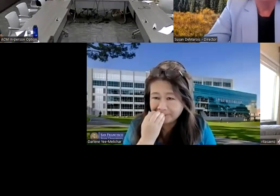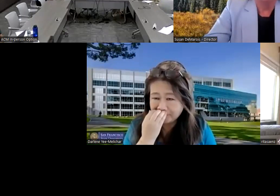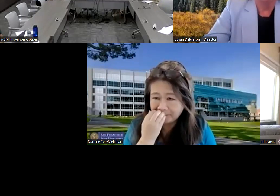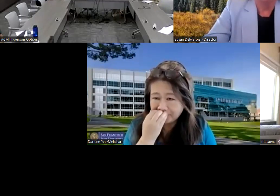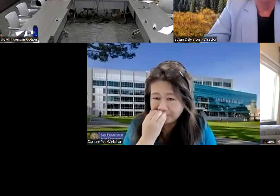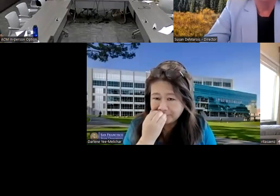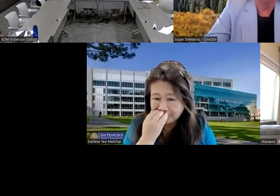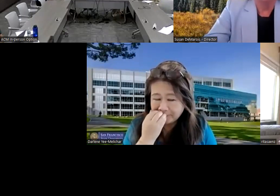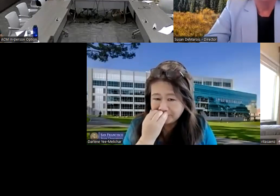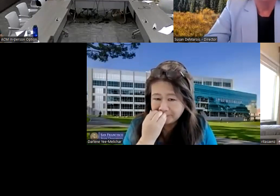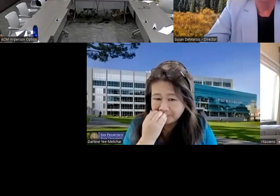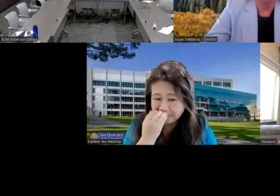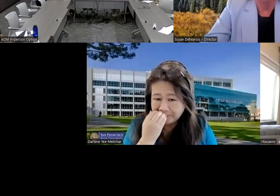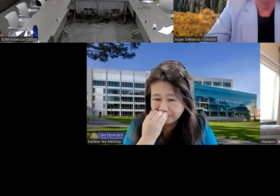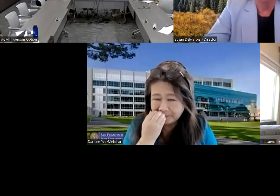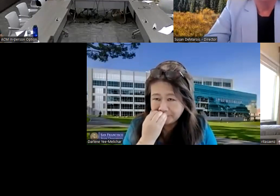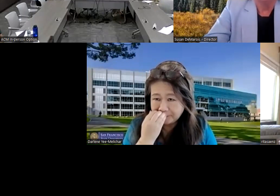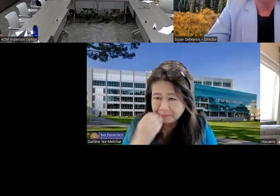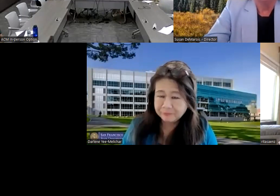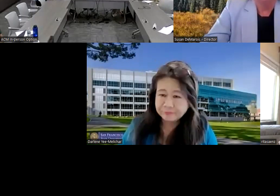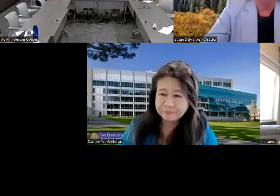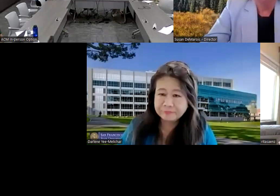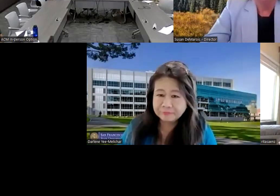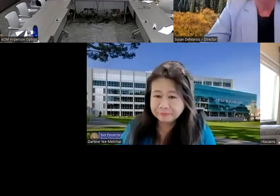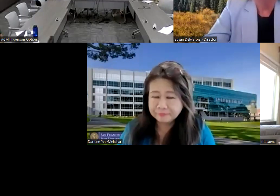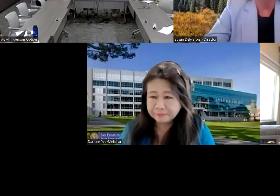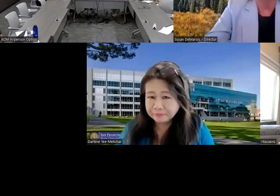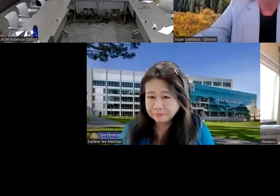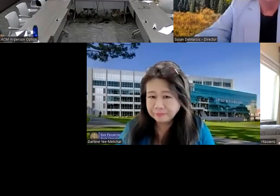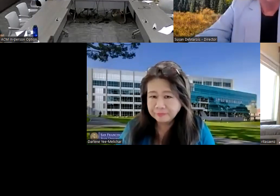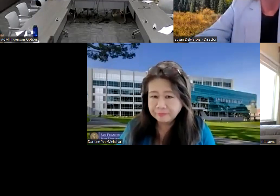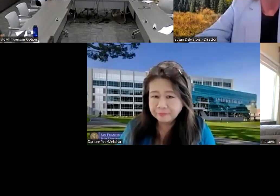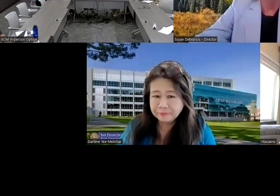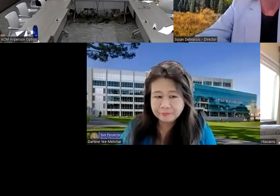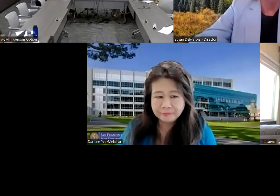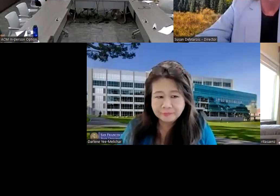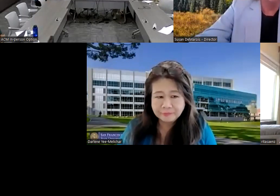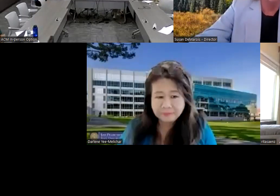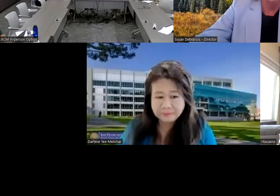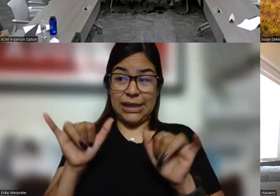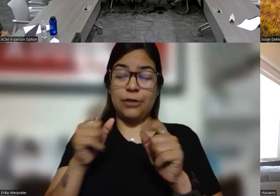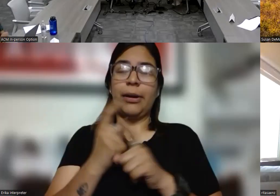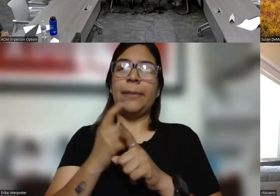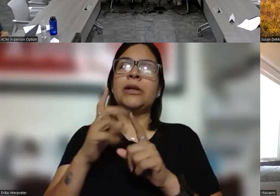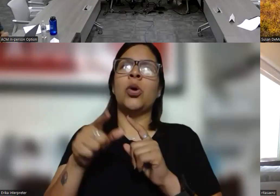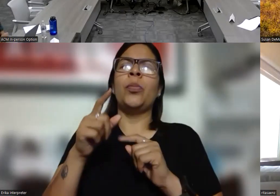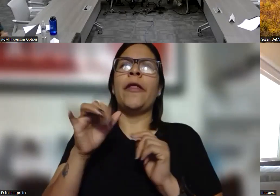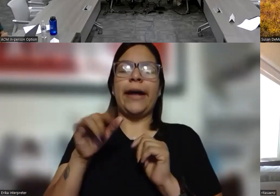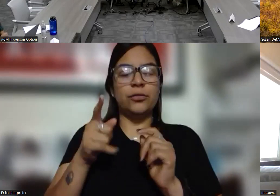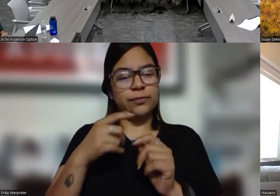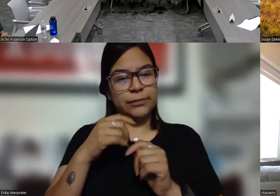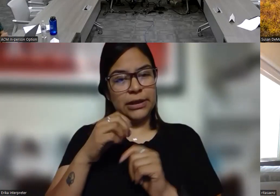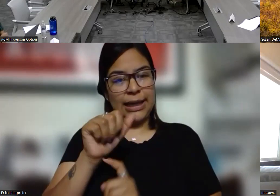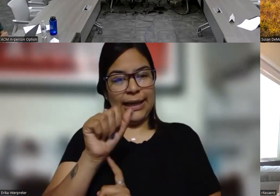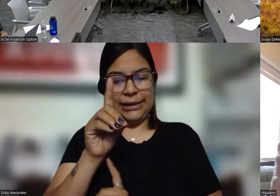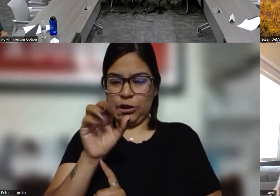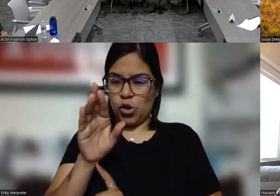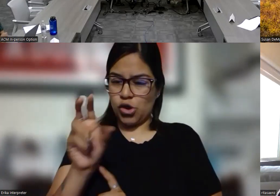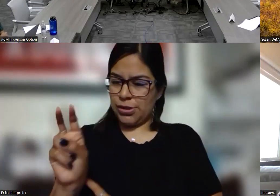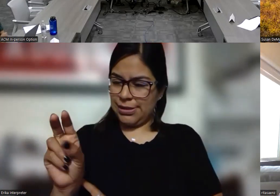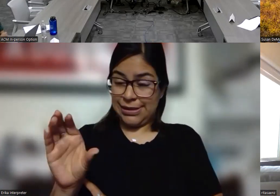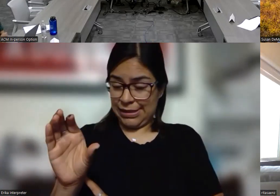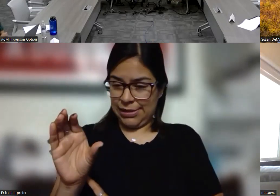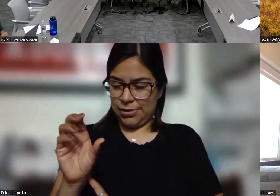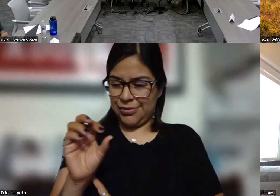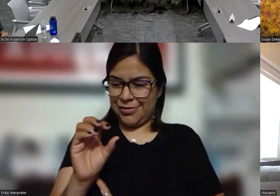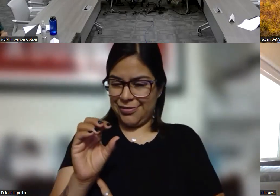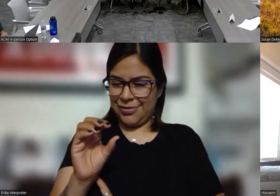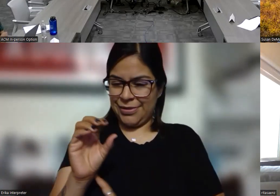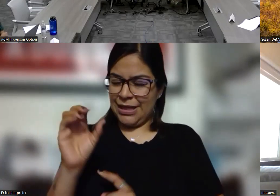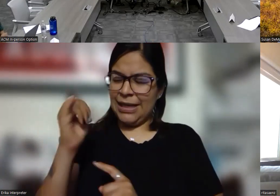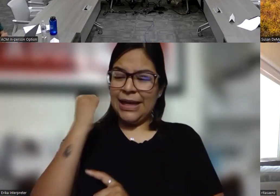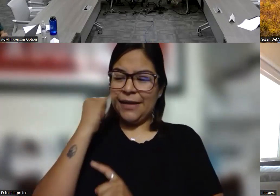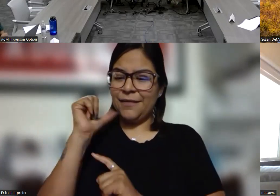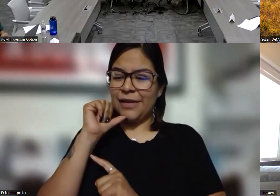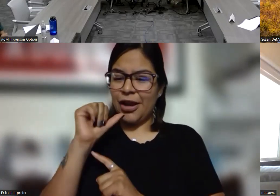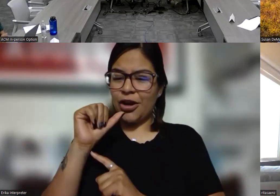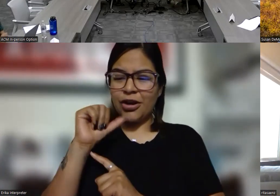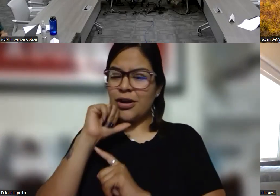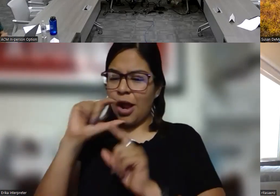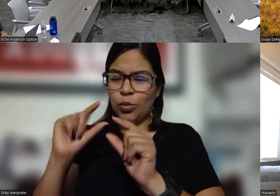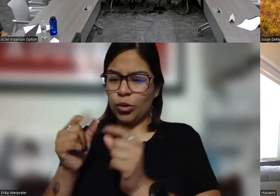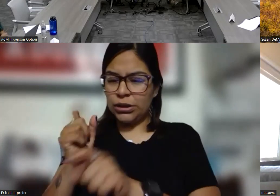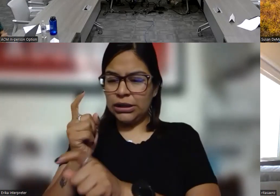about uh the uh crc's and whether or not the adrcs are uh working closely enough with them